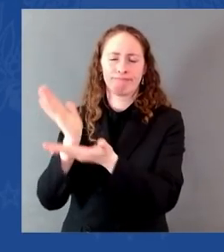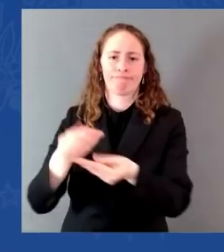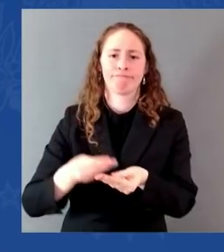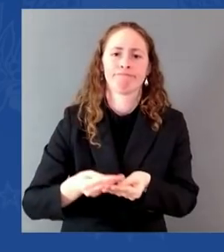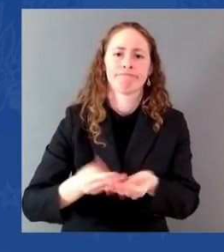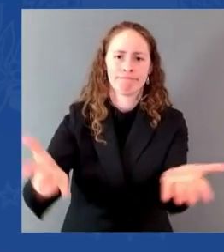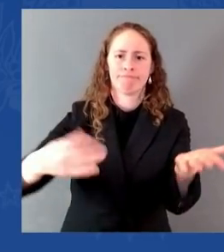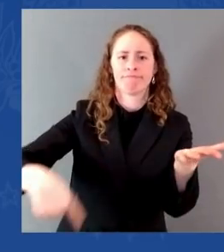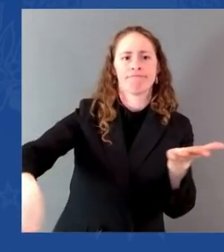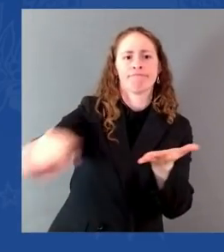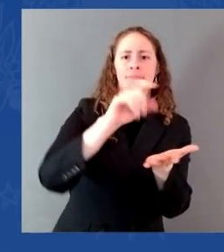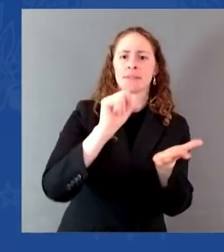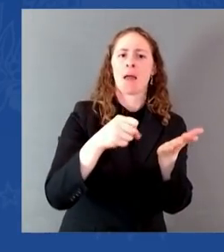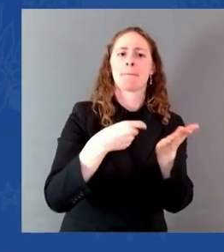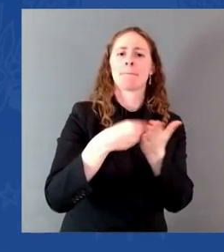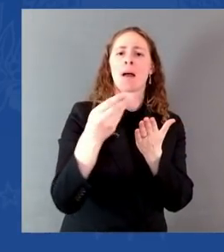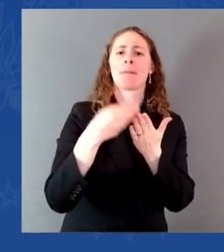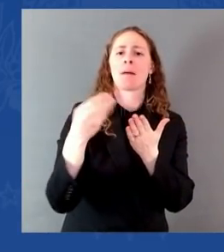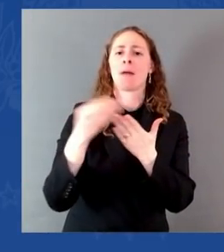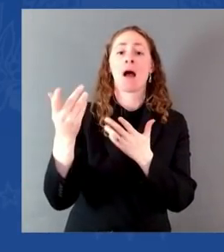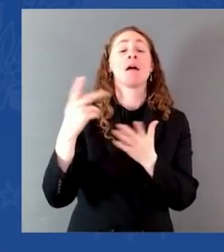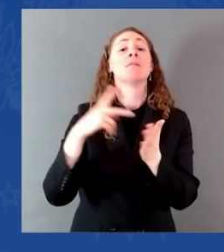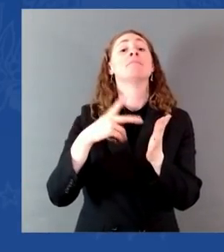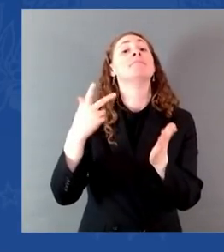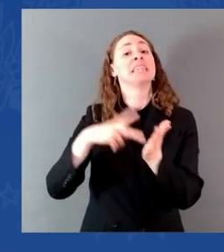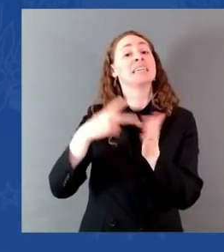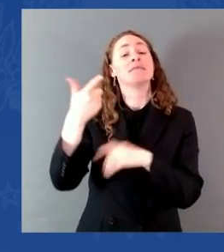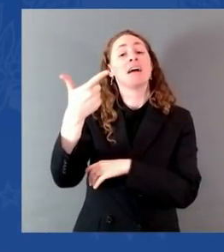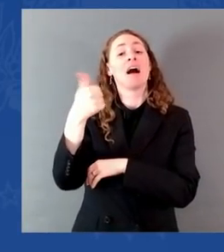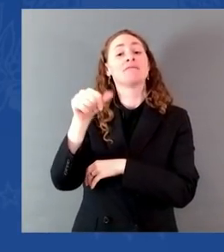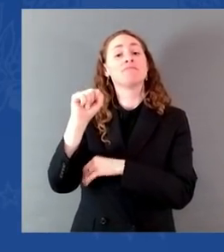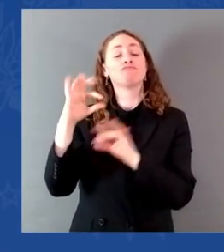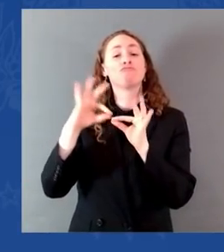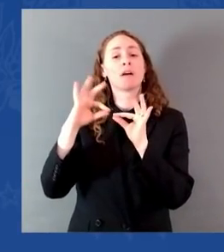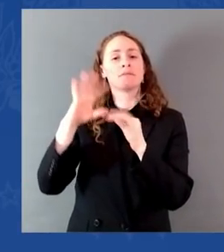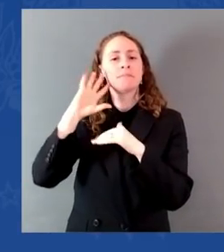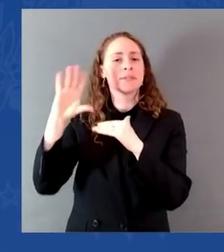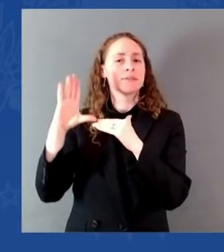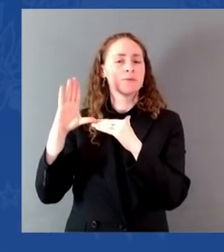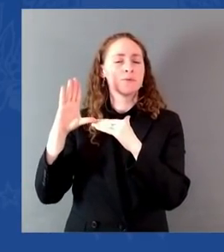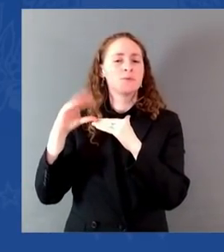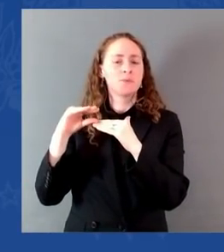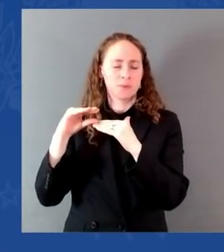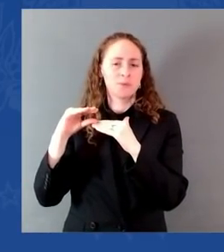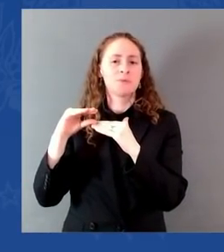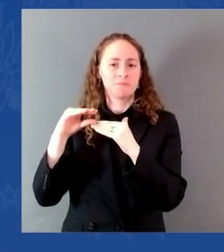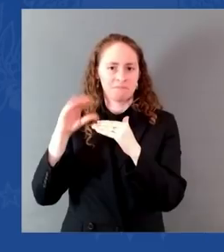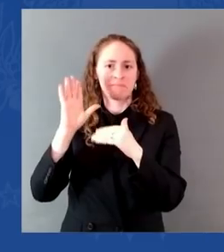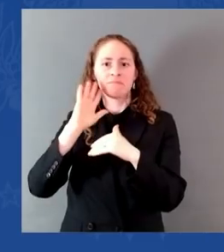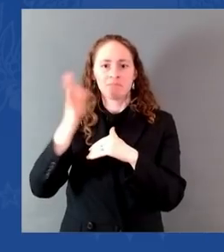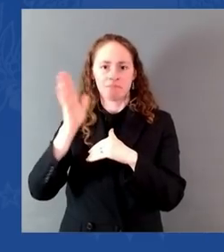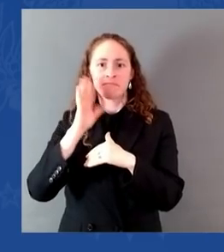other countries joined us. And those savings are starting to reach drivers. Now, today, the average price you're paying here